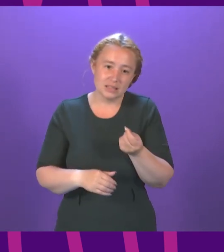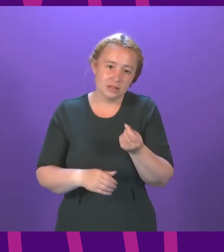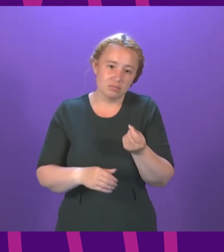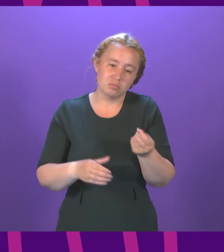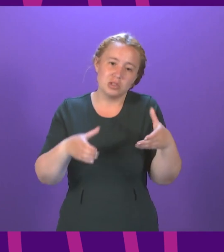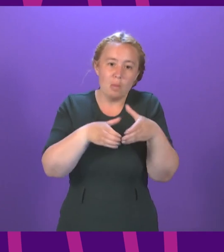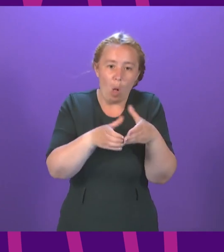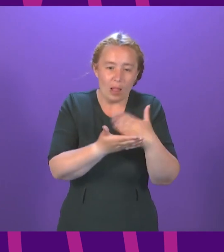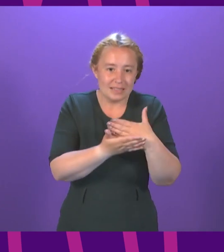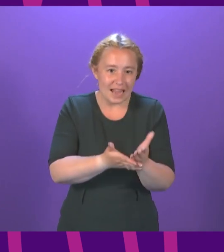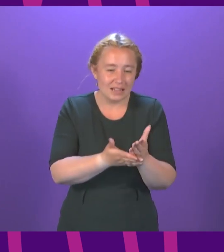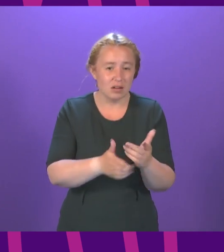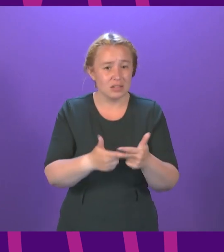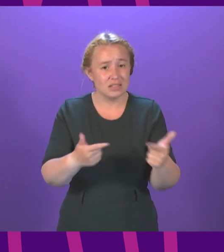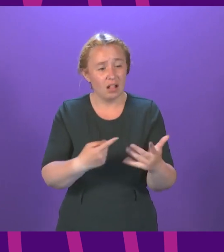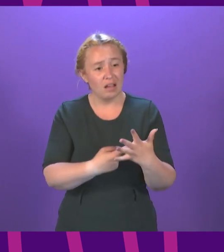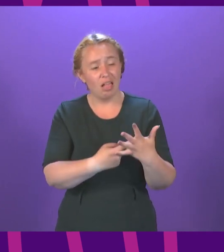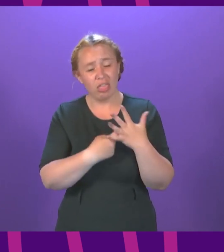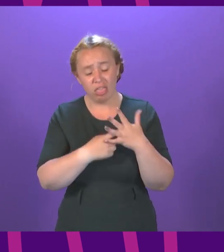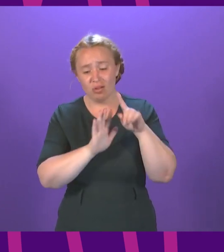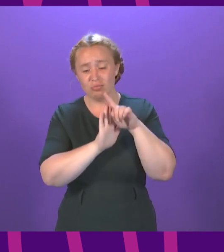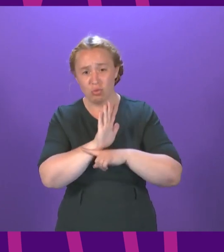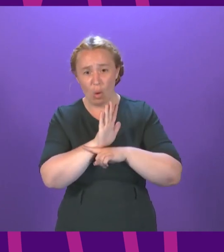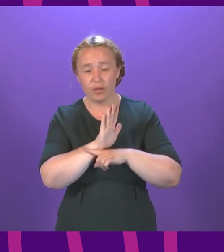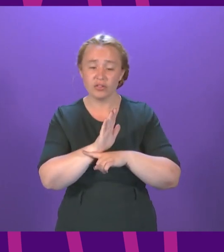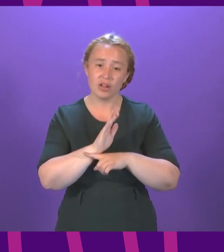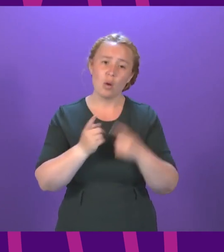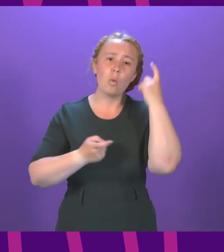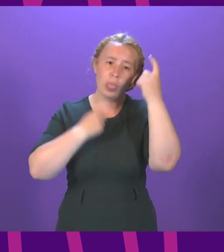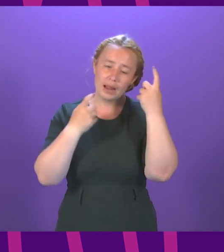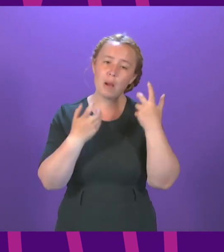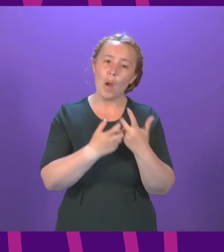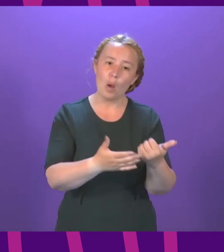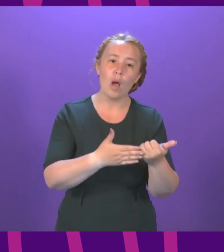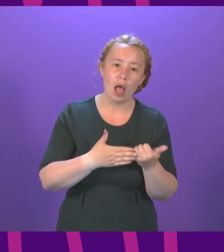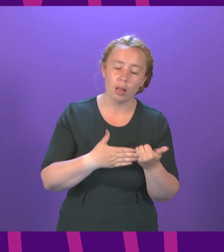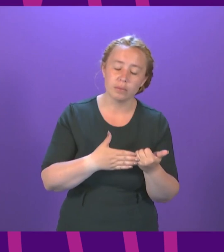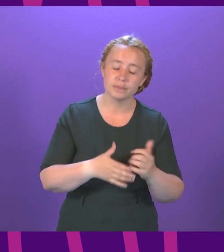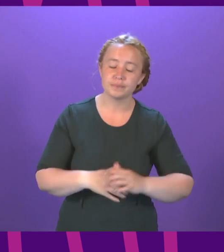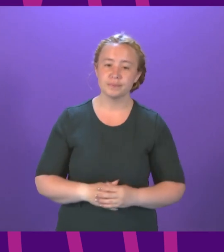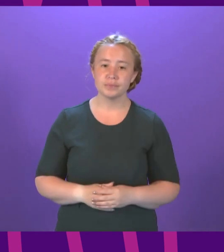that are still under significant restrictions. The reality is that, in much of the economy,